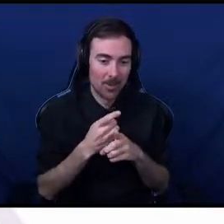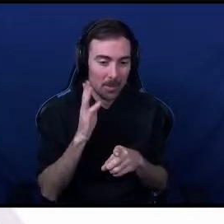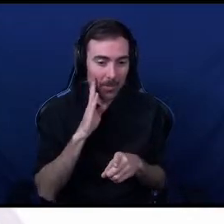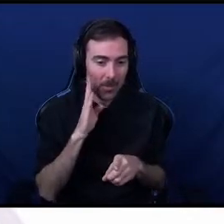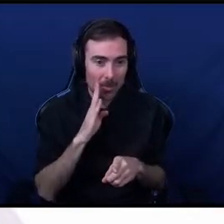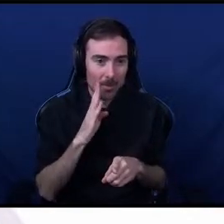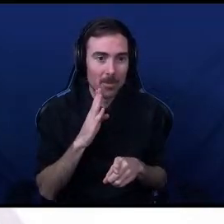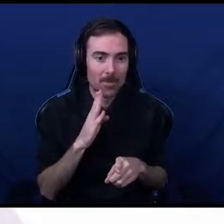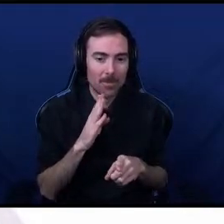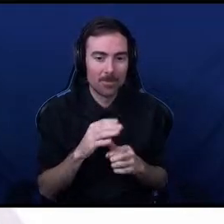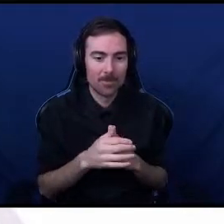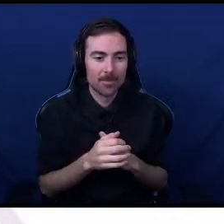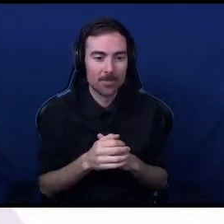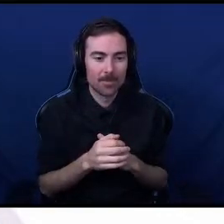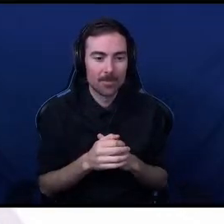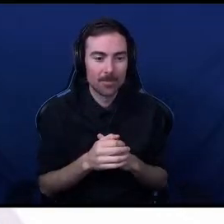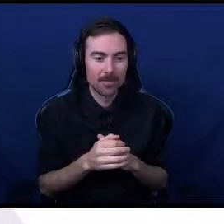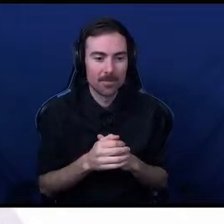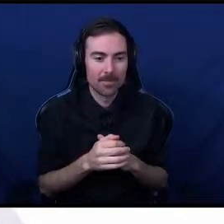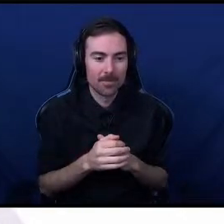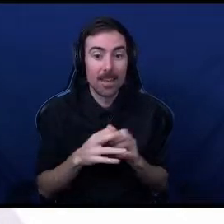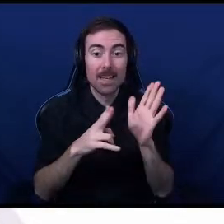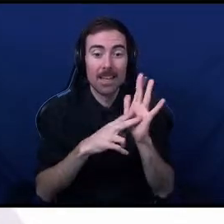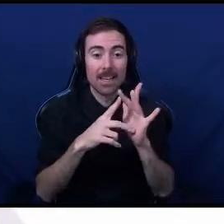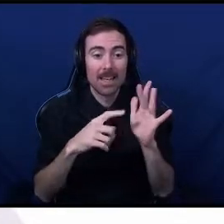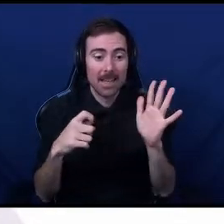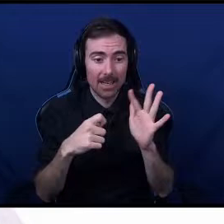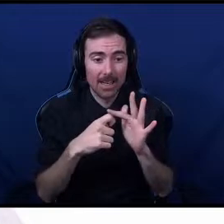originators of the internet. Vint developed profound hearing